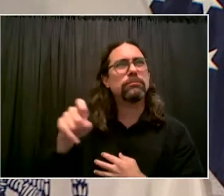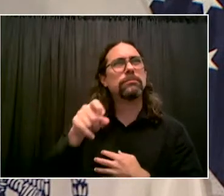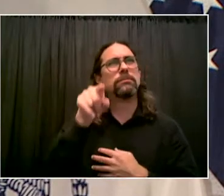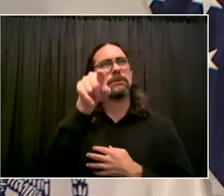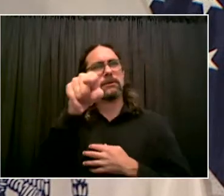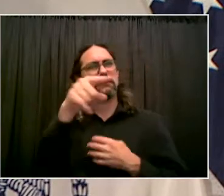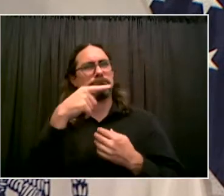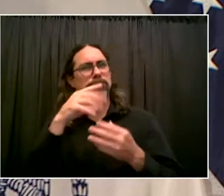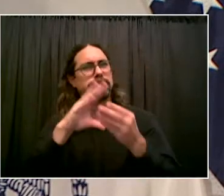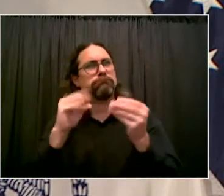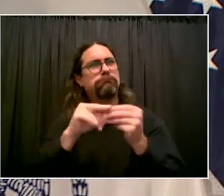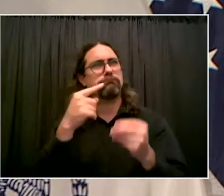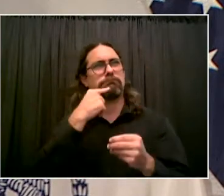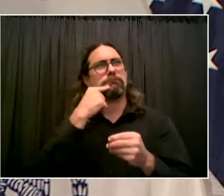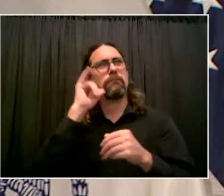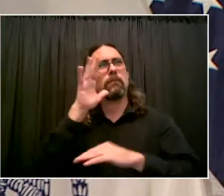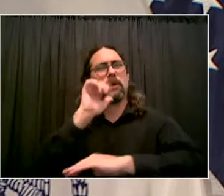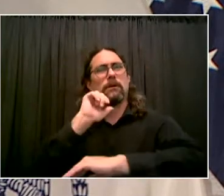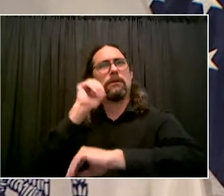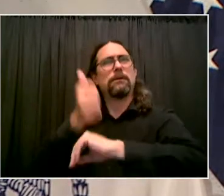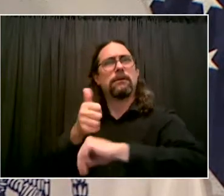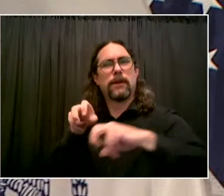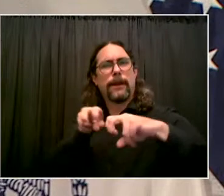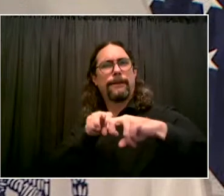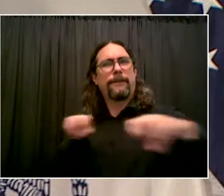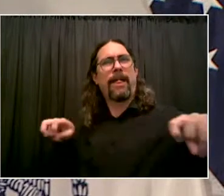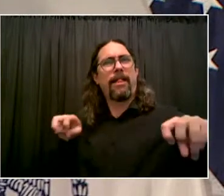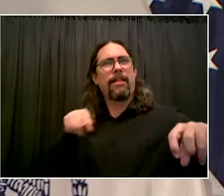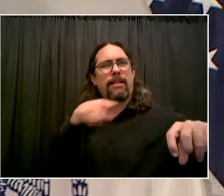ISSUES OF DIVERSITY IN THE SCHOOL SYSTEM AND THEN CAME